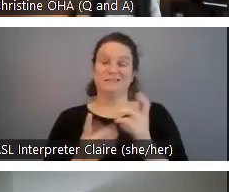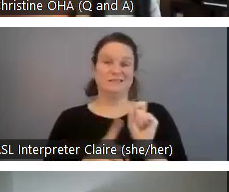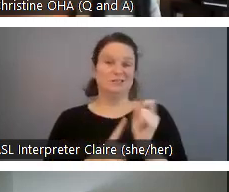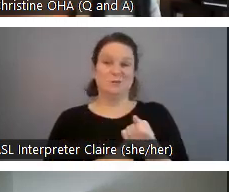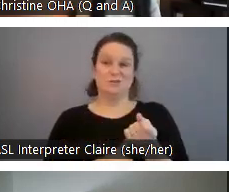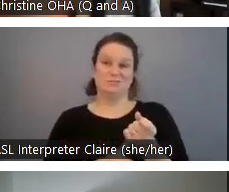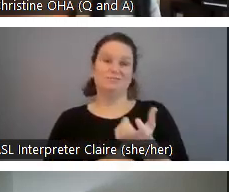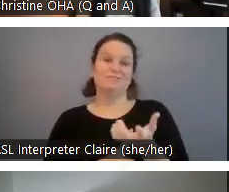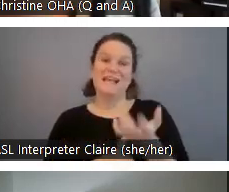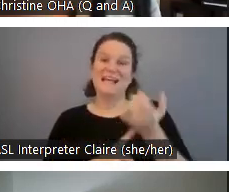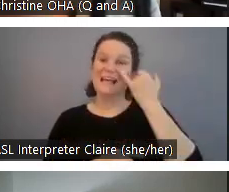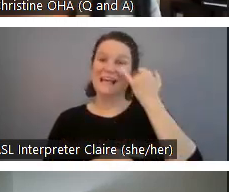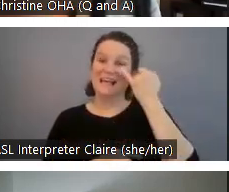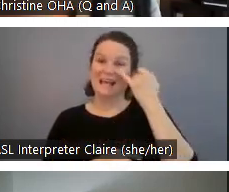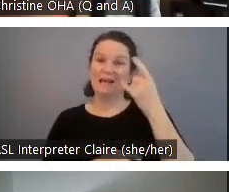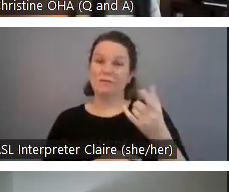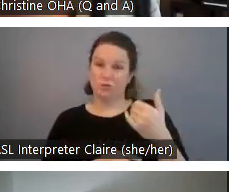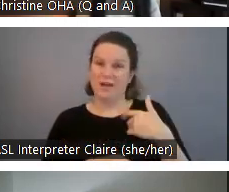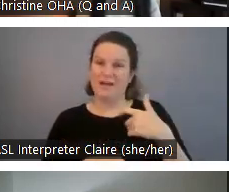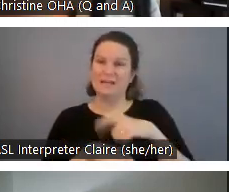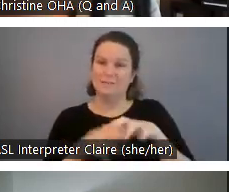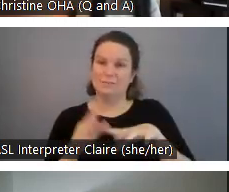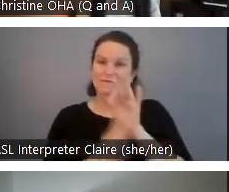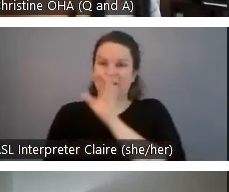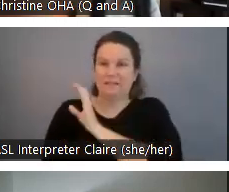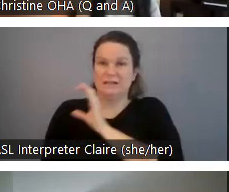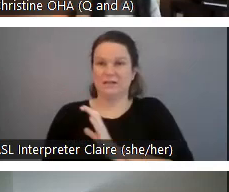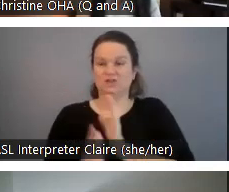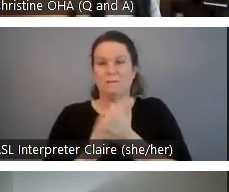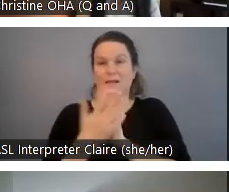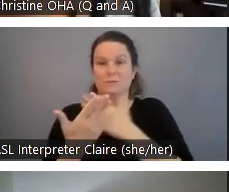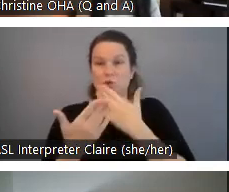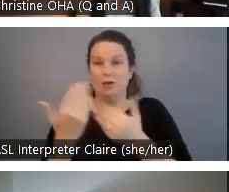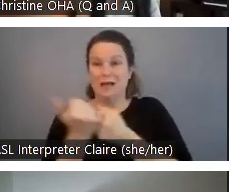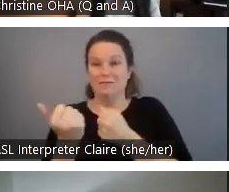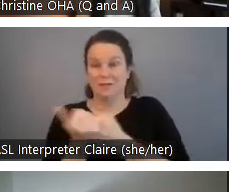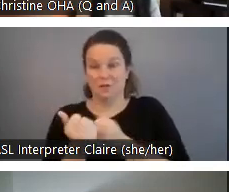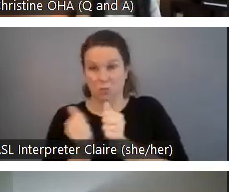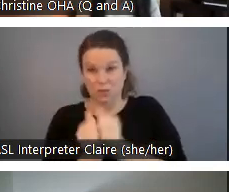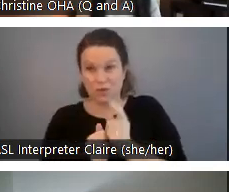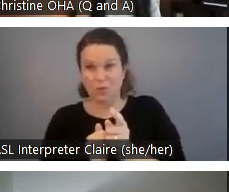that, if you have can find the time to find a clinician who can be a good advocate with you,